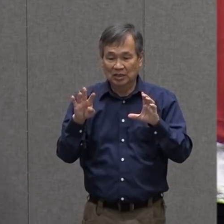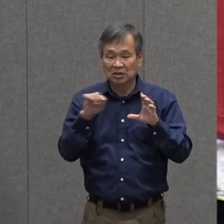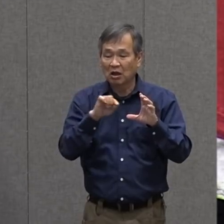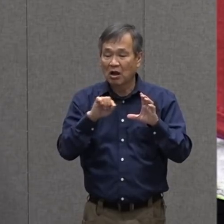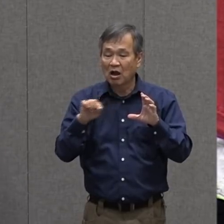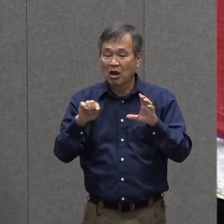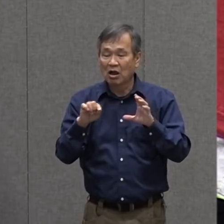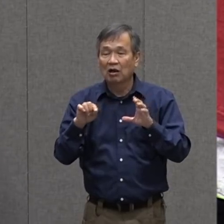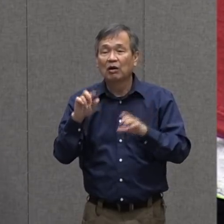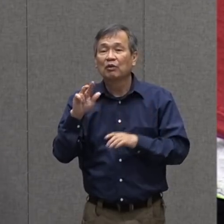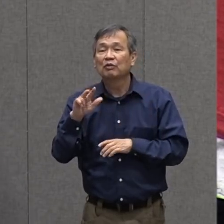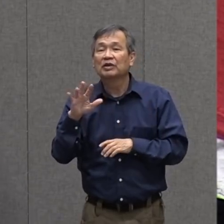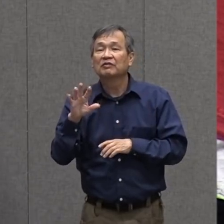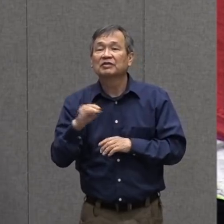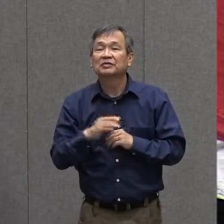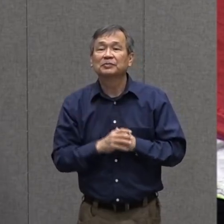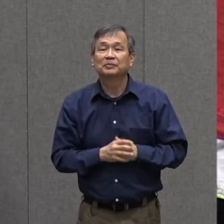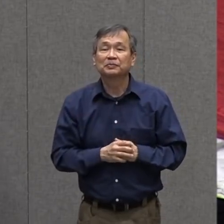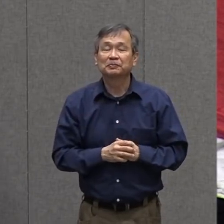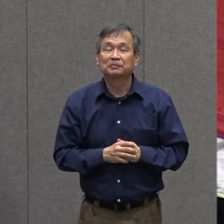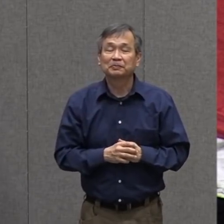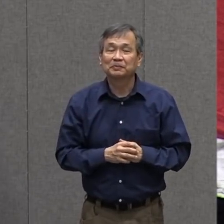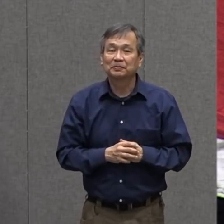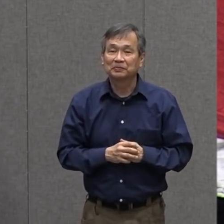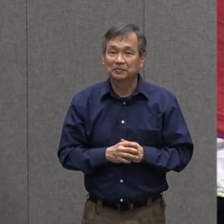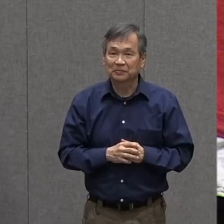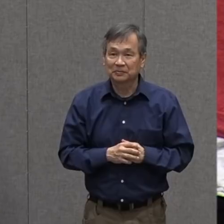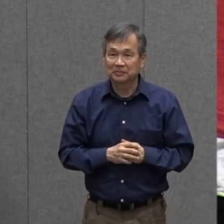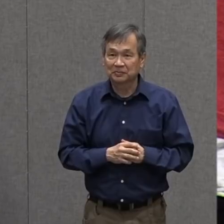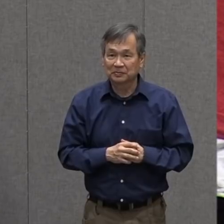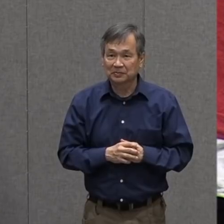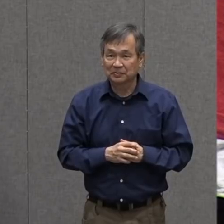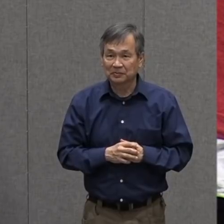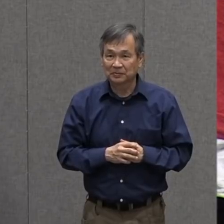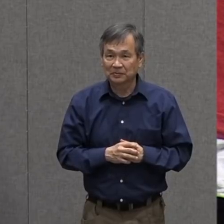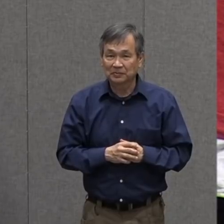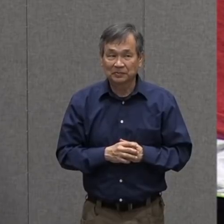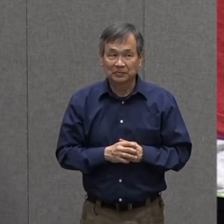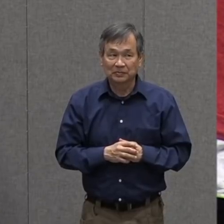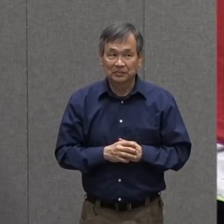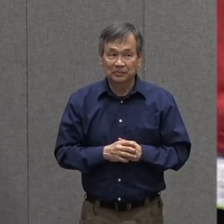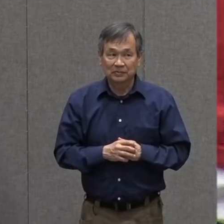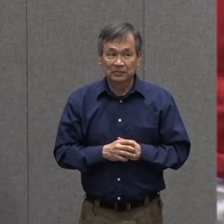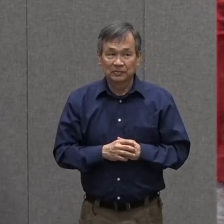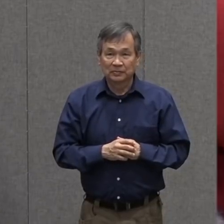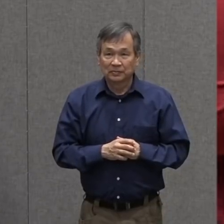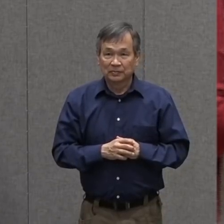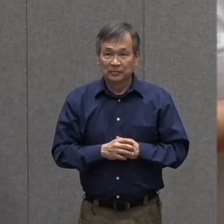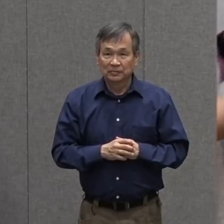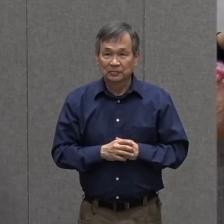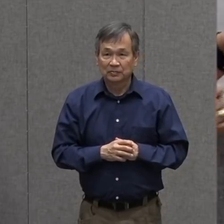So let's see if we can put that number, right about here. We'll say that one is 364.